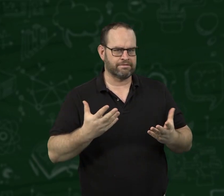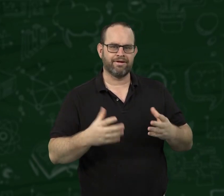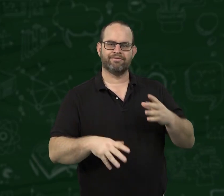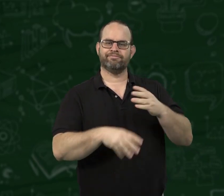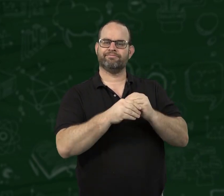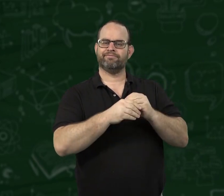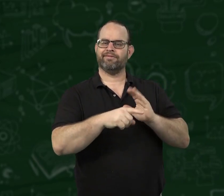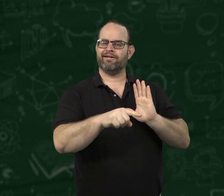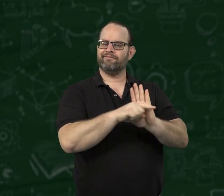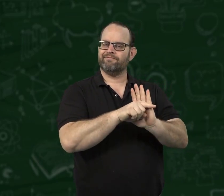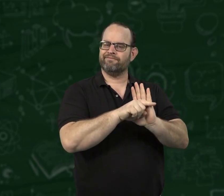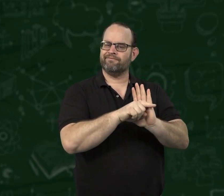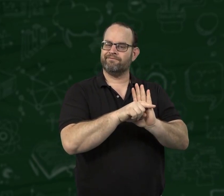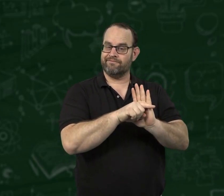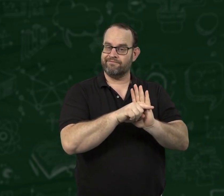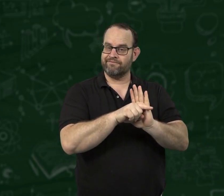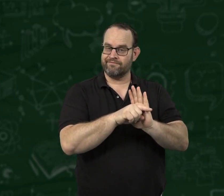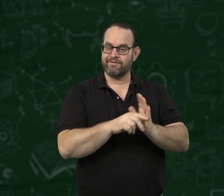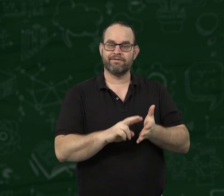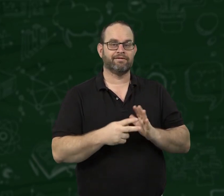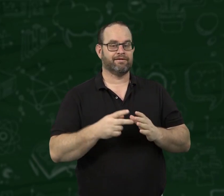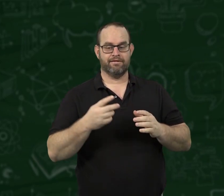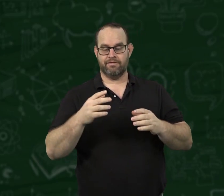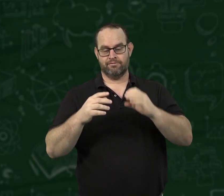That is how negative numbers were created.